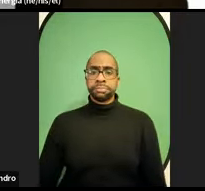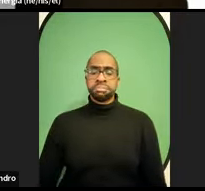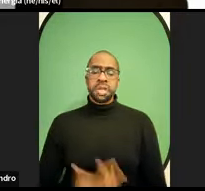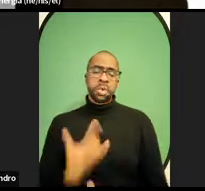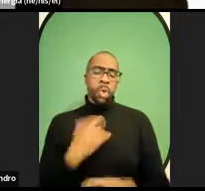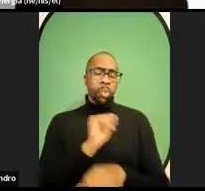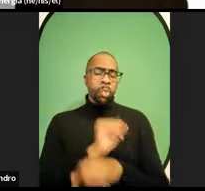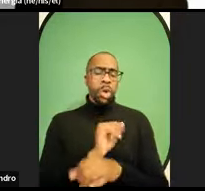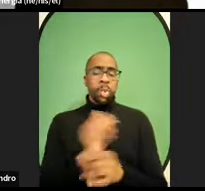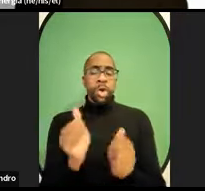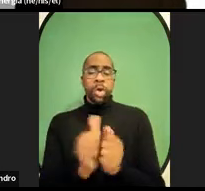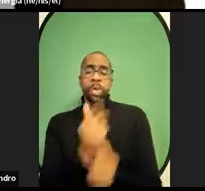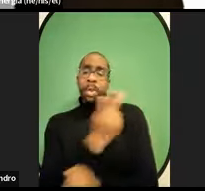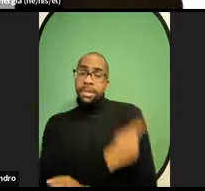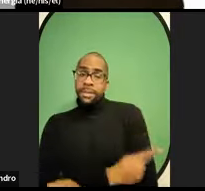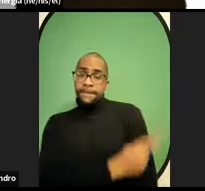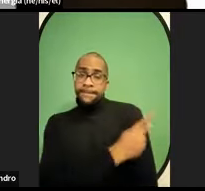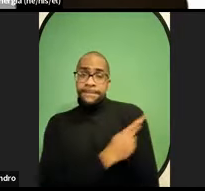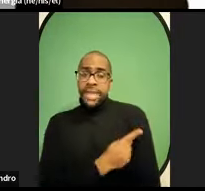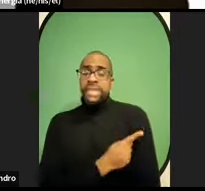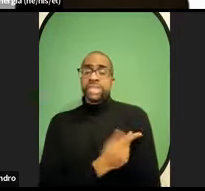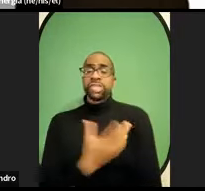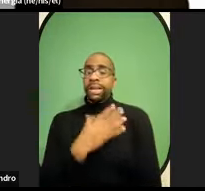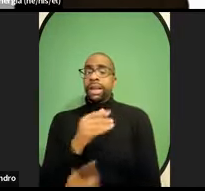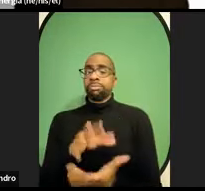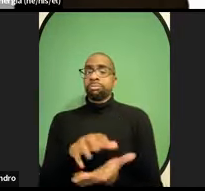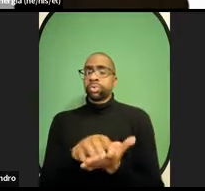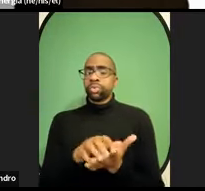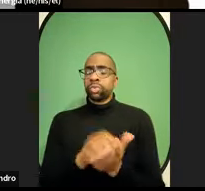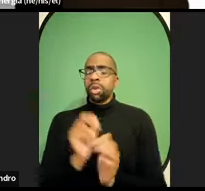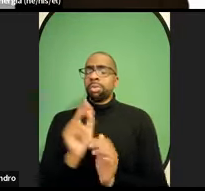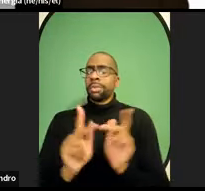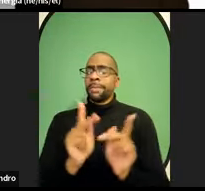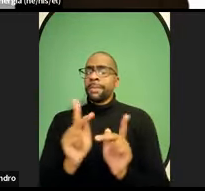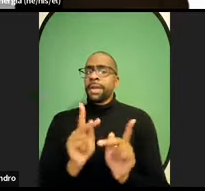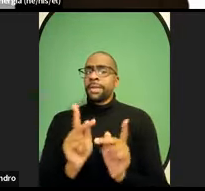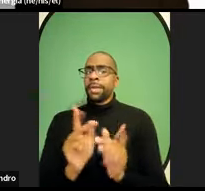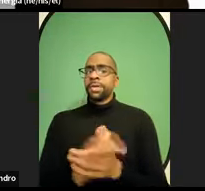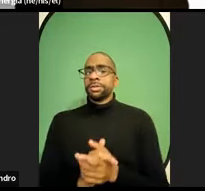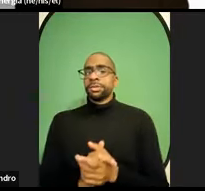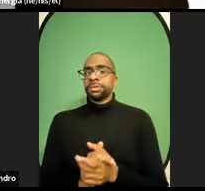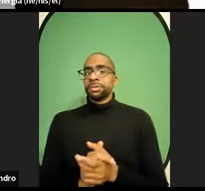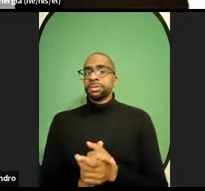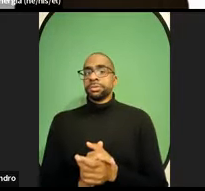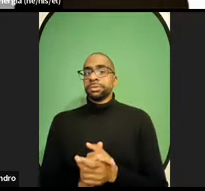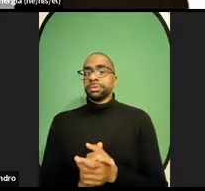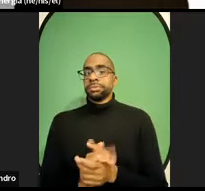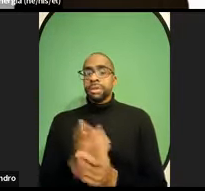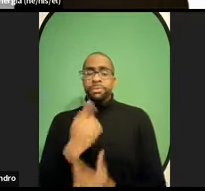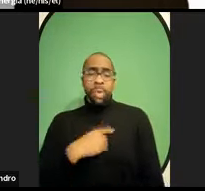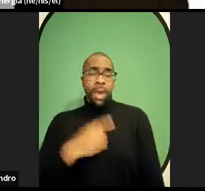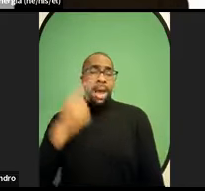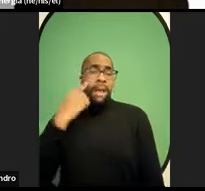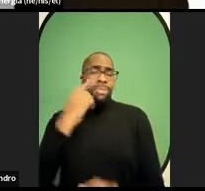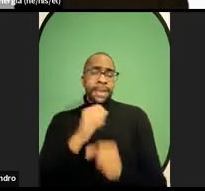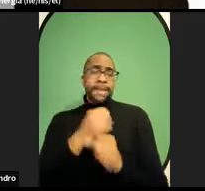So, you know, we're So, you know, we're obviously working with patients and with vulnerable population so I think that makes sense. But think that makes sense. But I